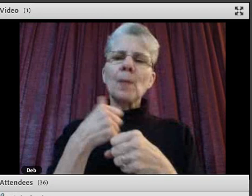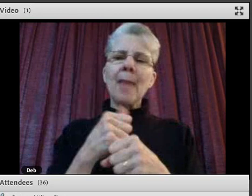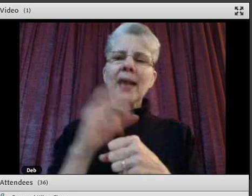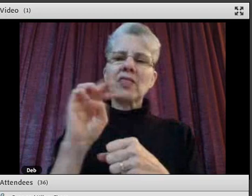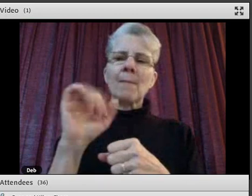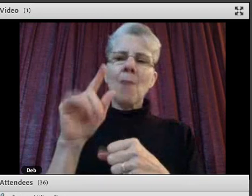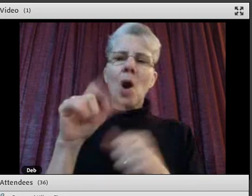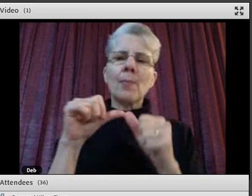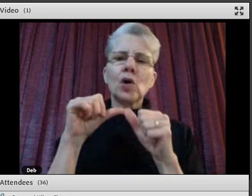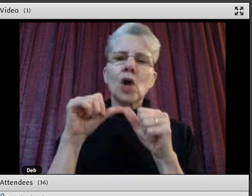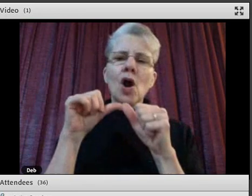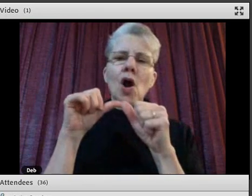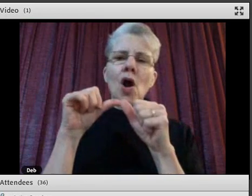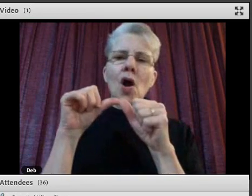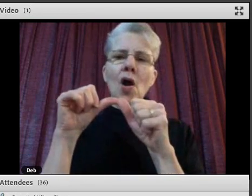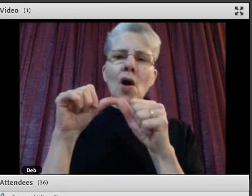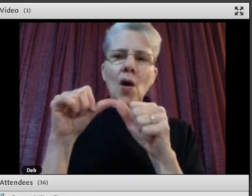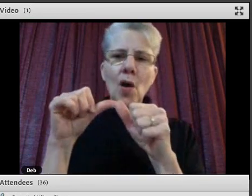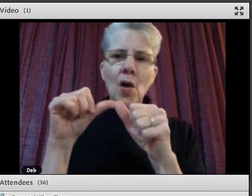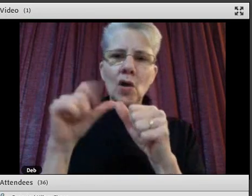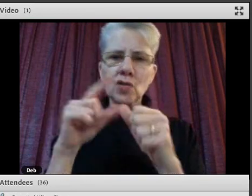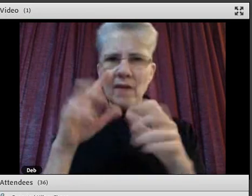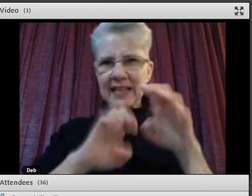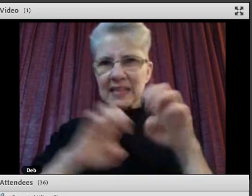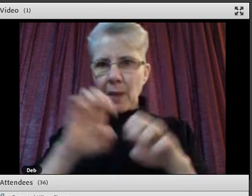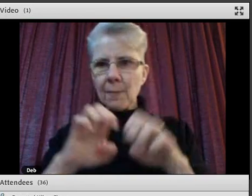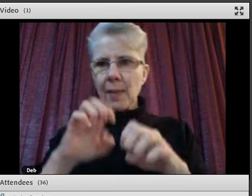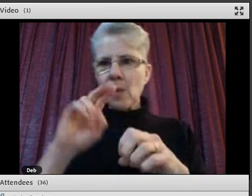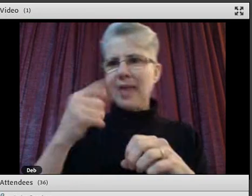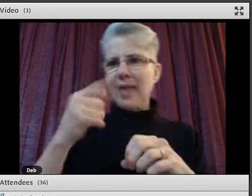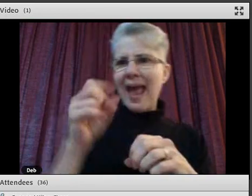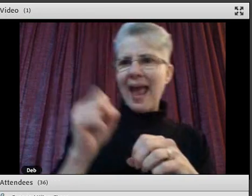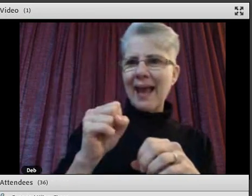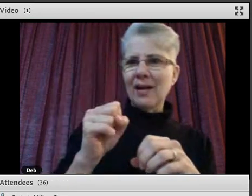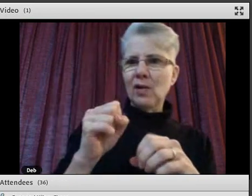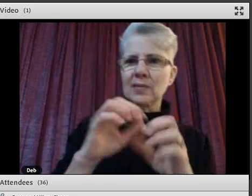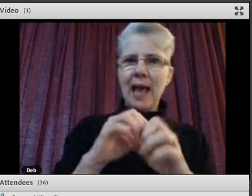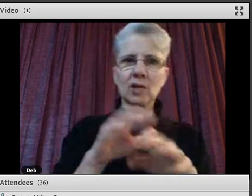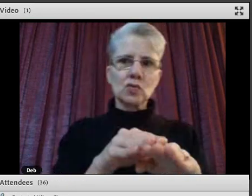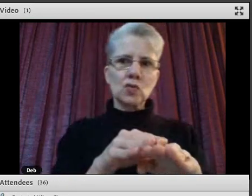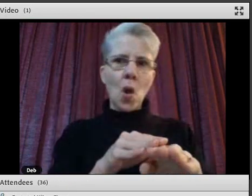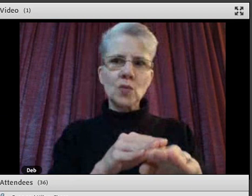See how long you can make your marble-run last for." So then, they have to experiment with angles